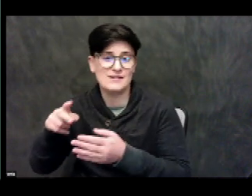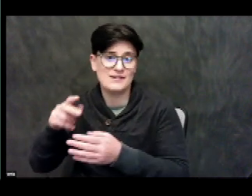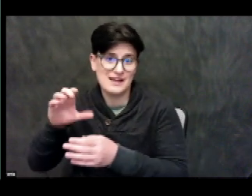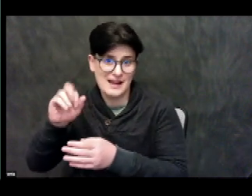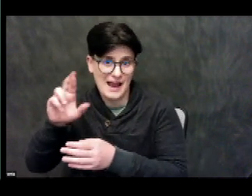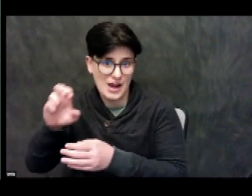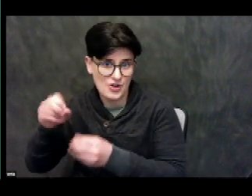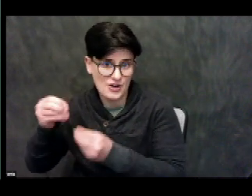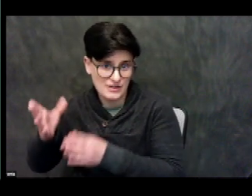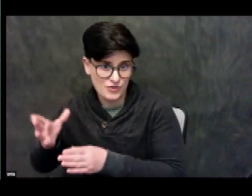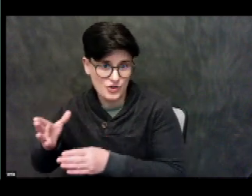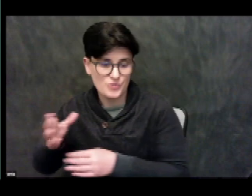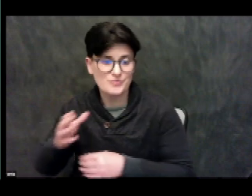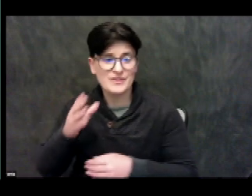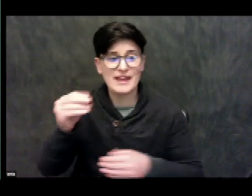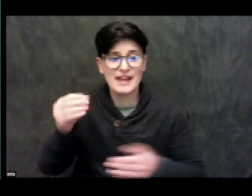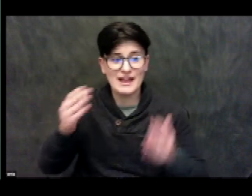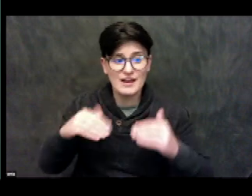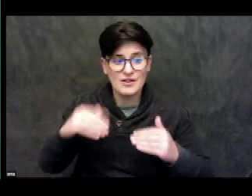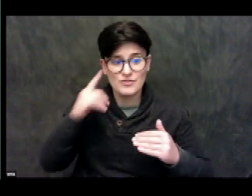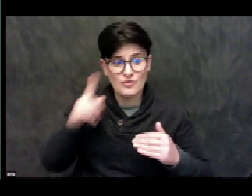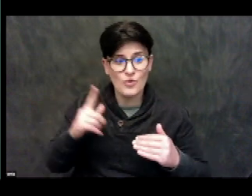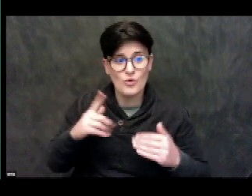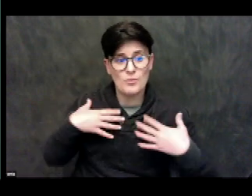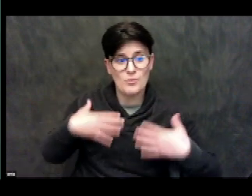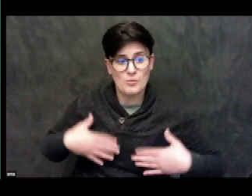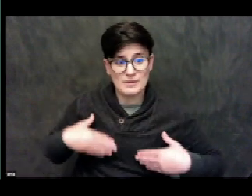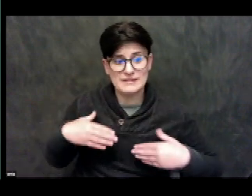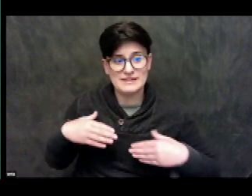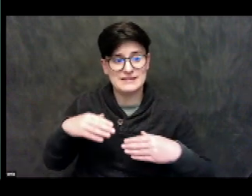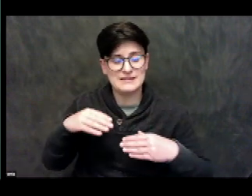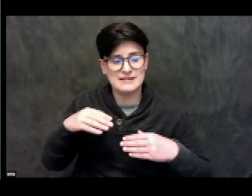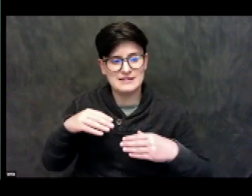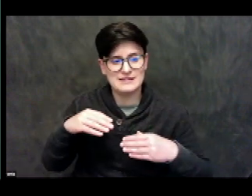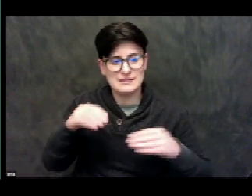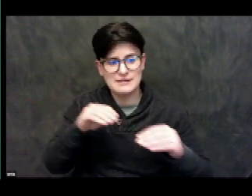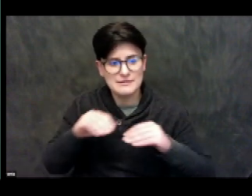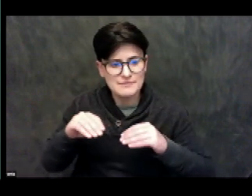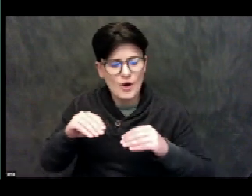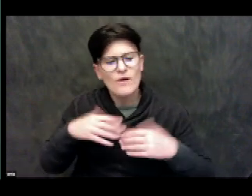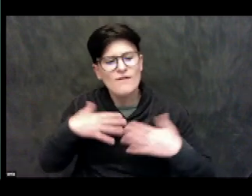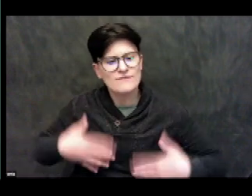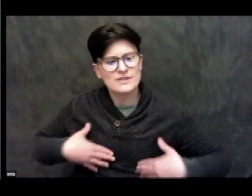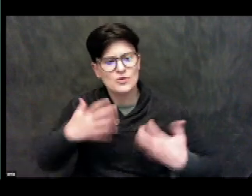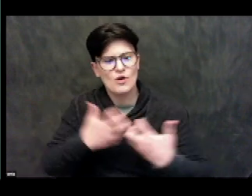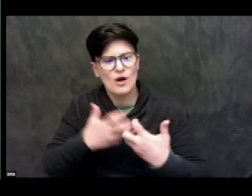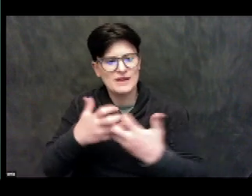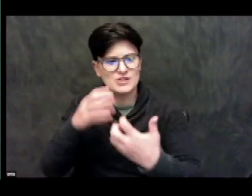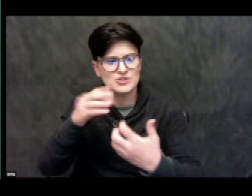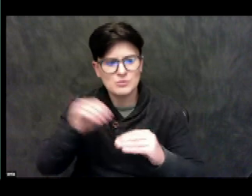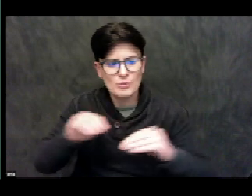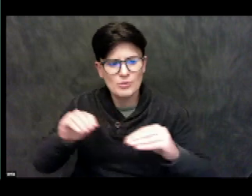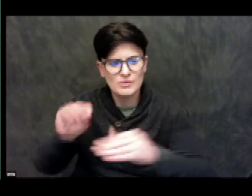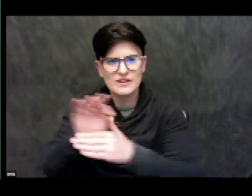You want to ask about their current independence with ADLs and IDLs, as well as what devices people might